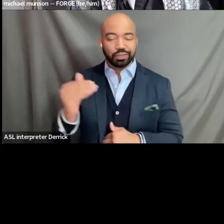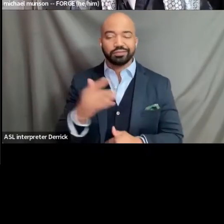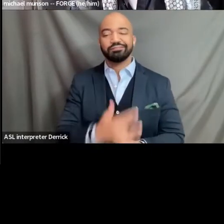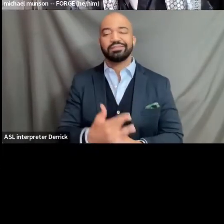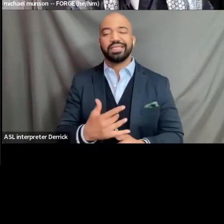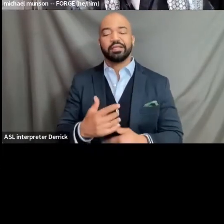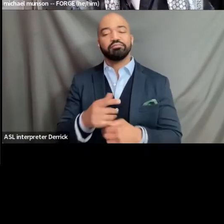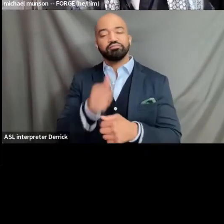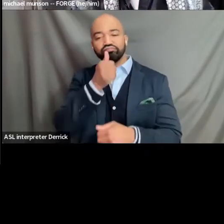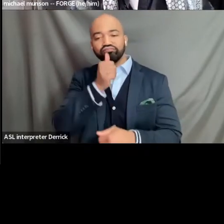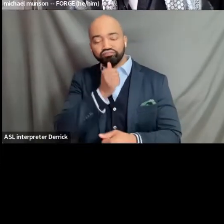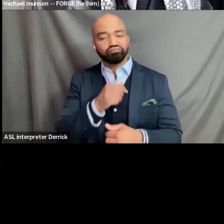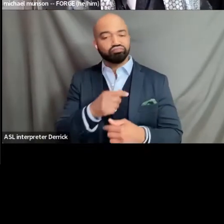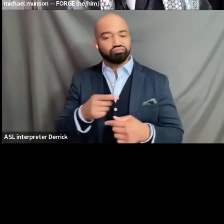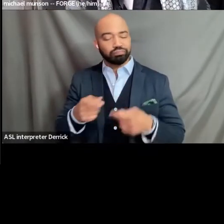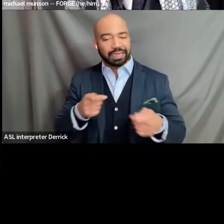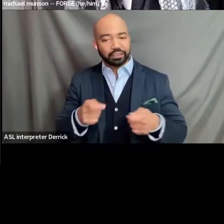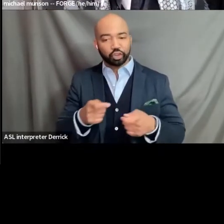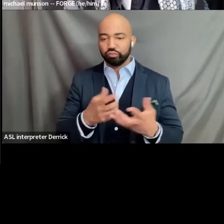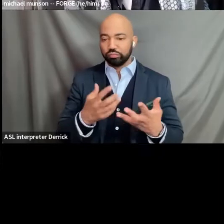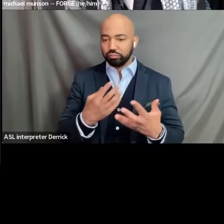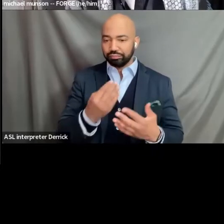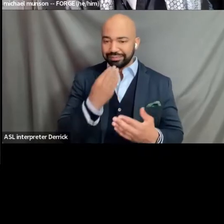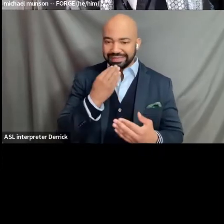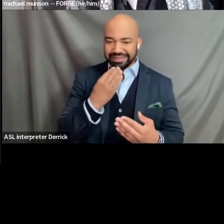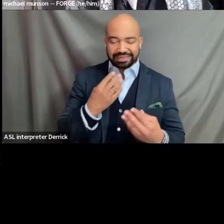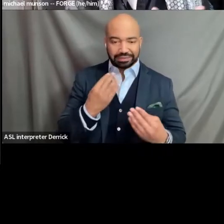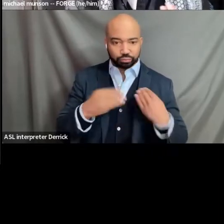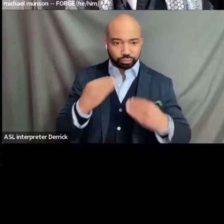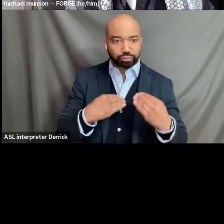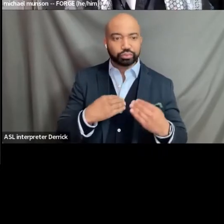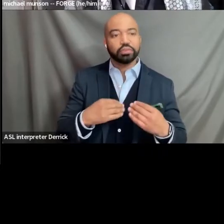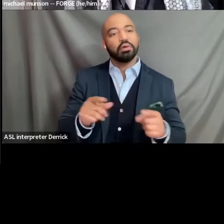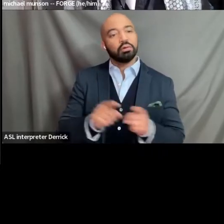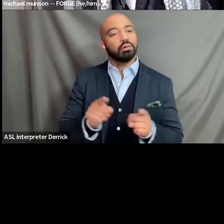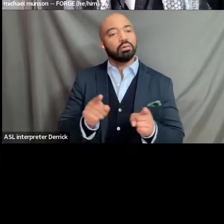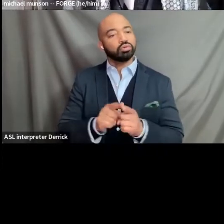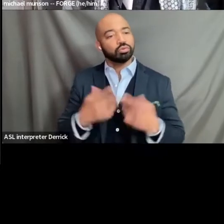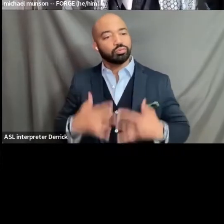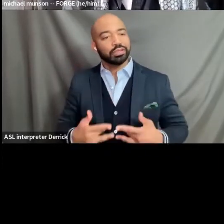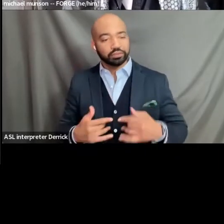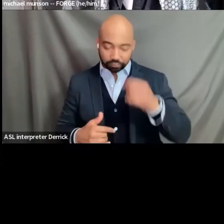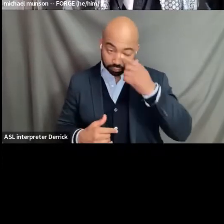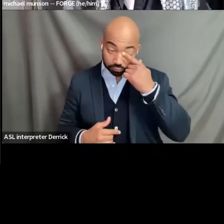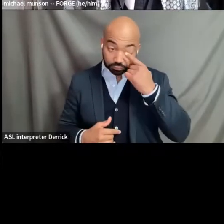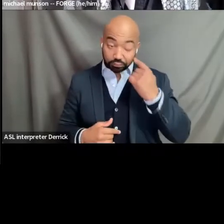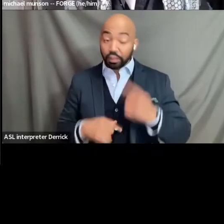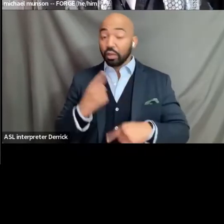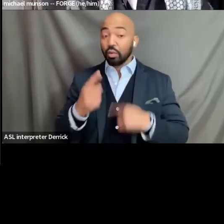We know that when people don't go out or don't go out in public, they may have access to less healthy foods.